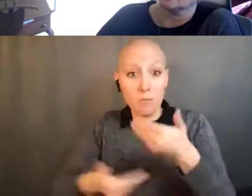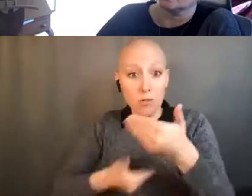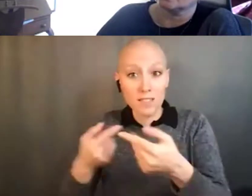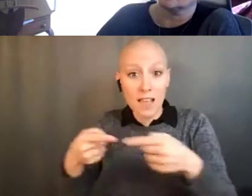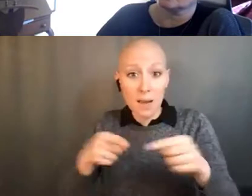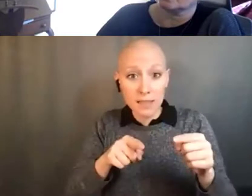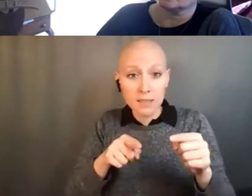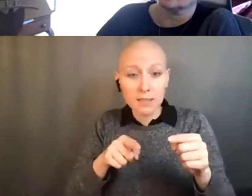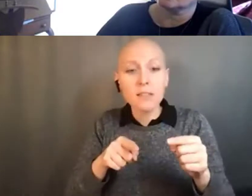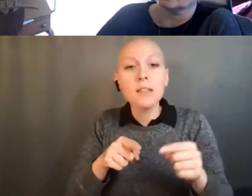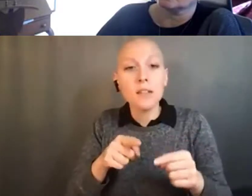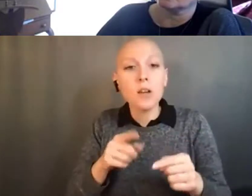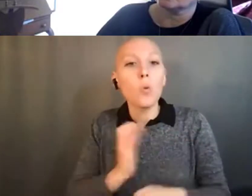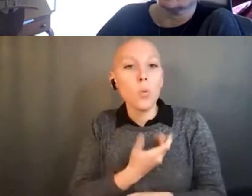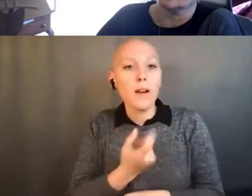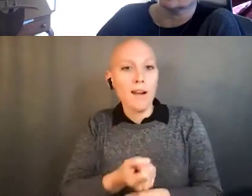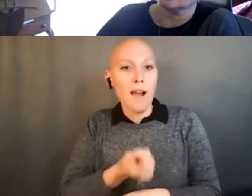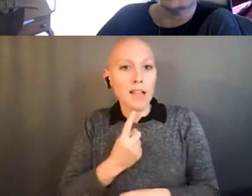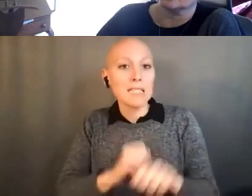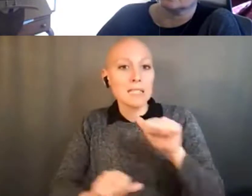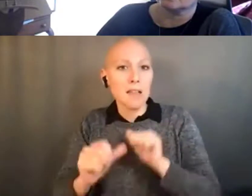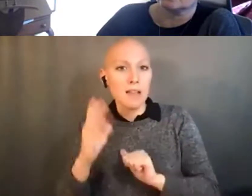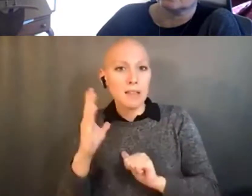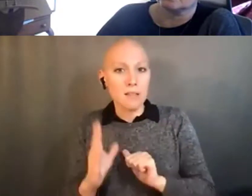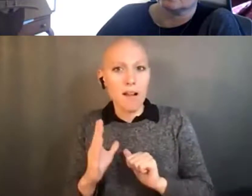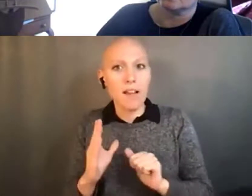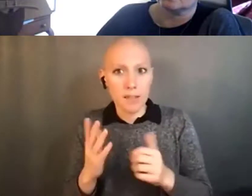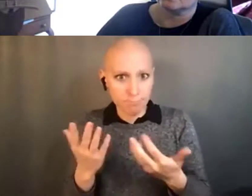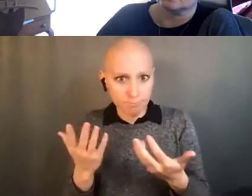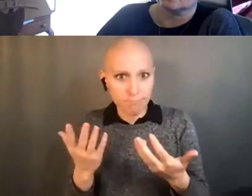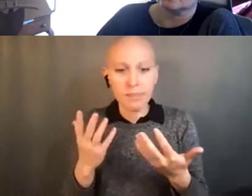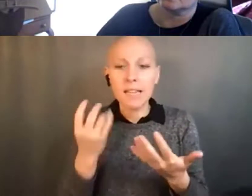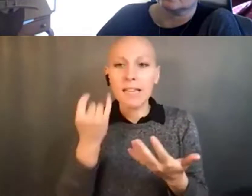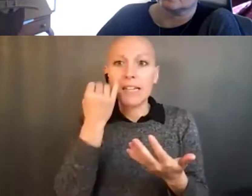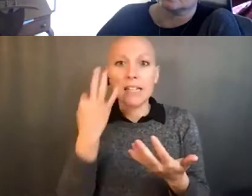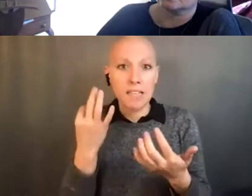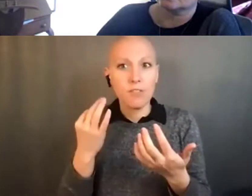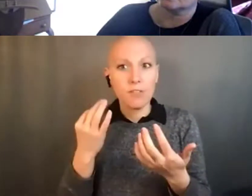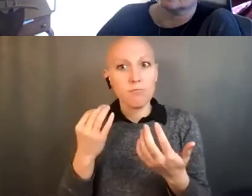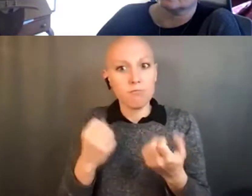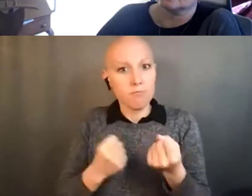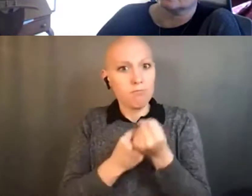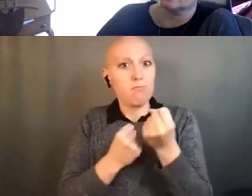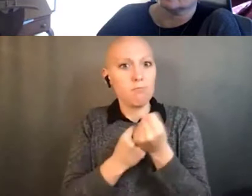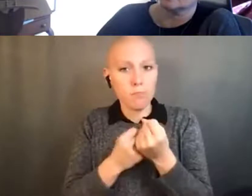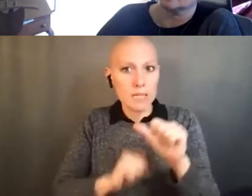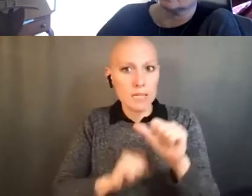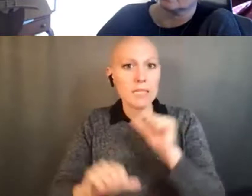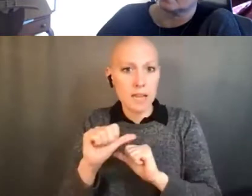So as Emily mentioned, whatever you set out to do in the application, do you have the personnel at the new site?